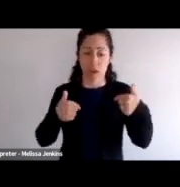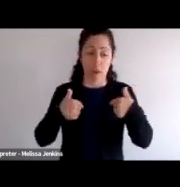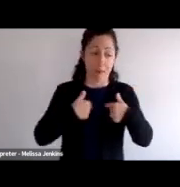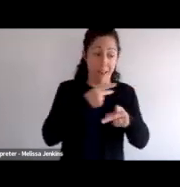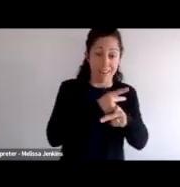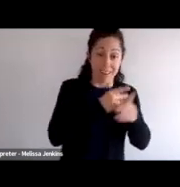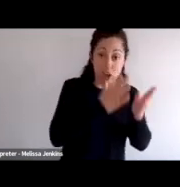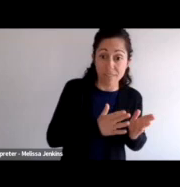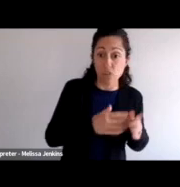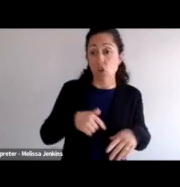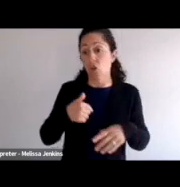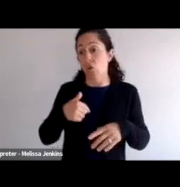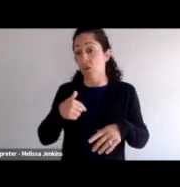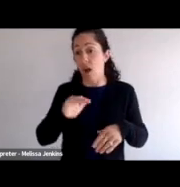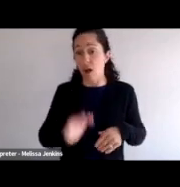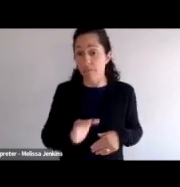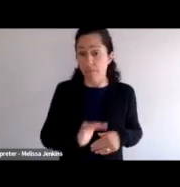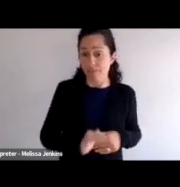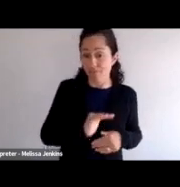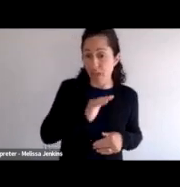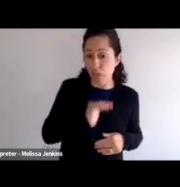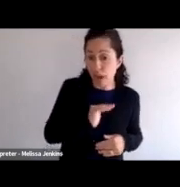and so forth so if you could just answer these basic questions.